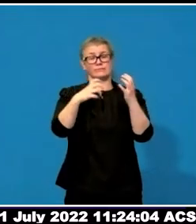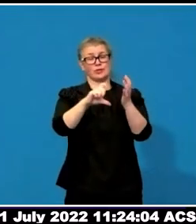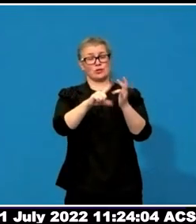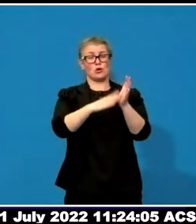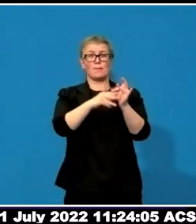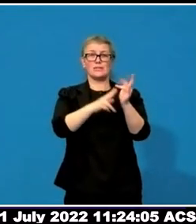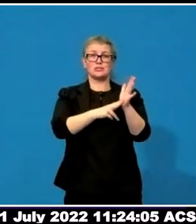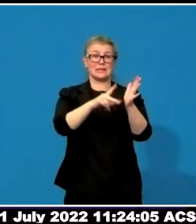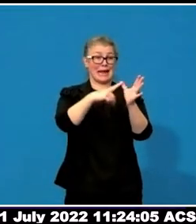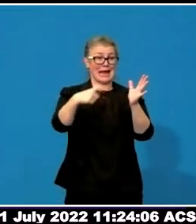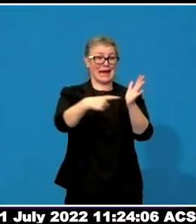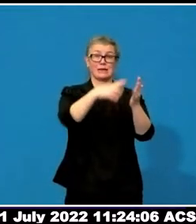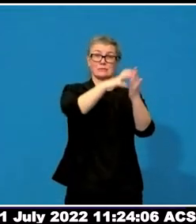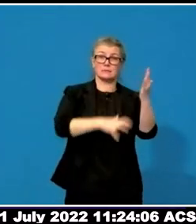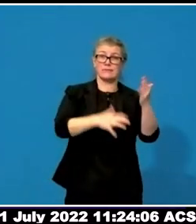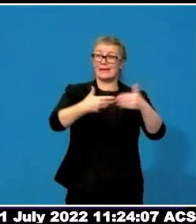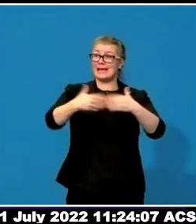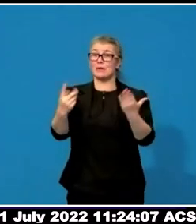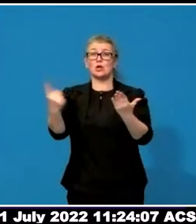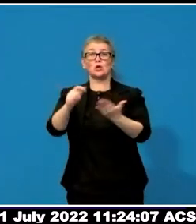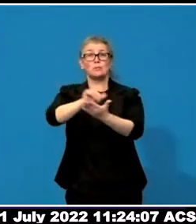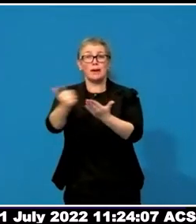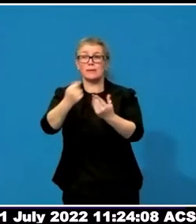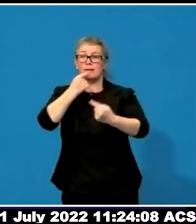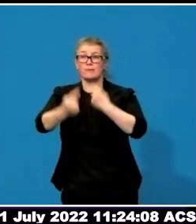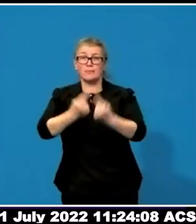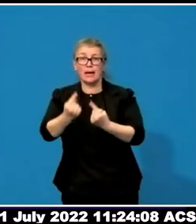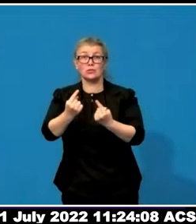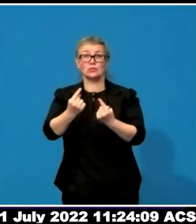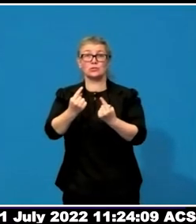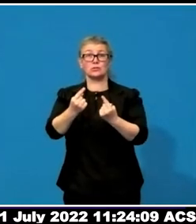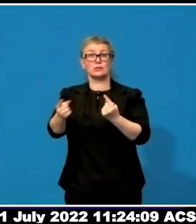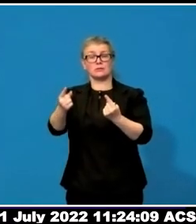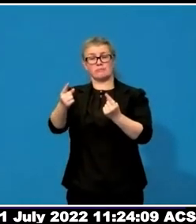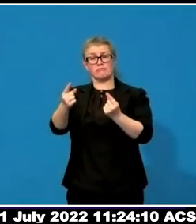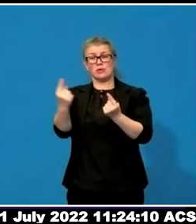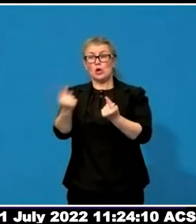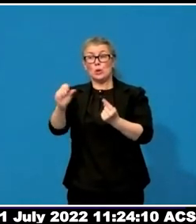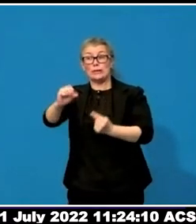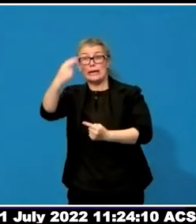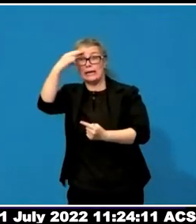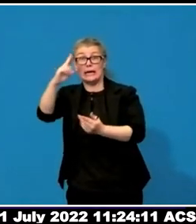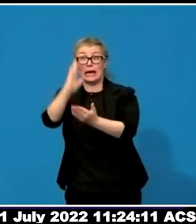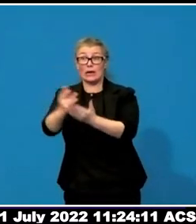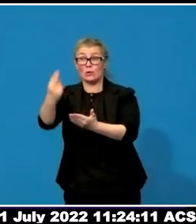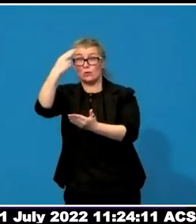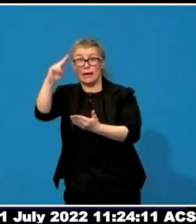for any person to publish information that might enable the identification of a witness who is the subject of a Royal Commission direction.